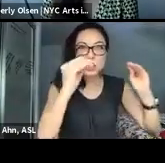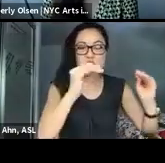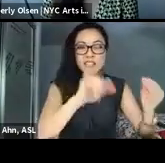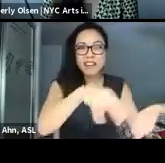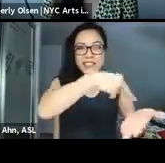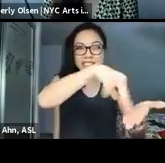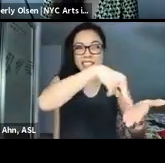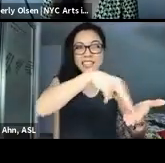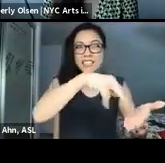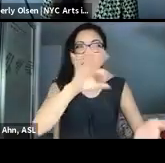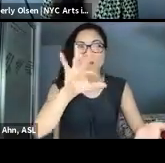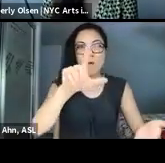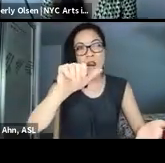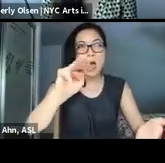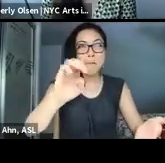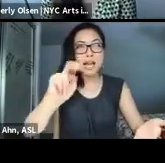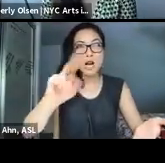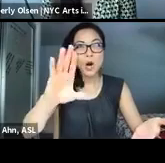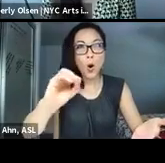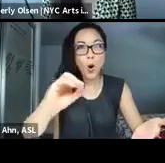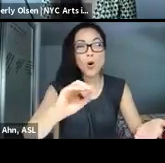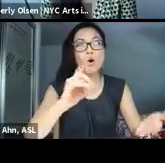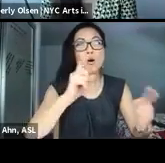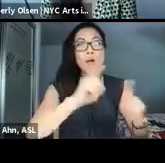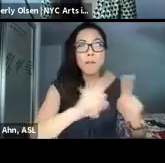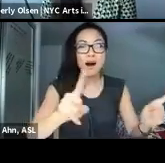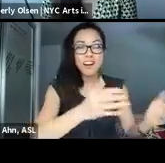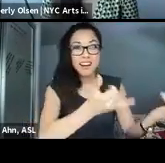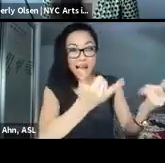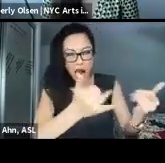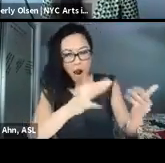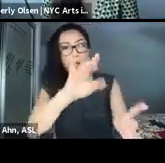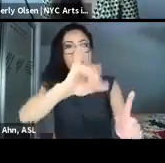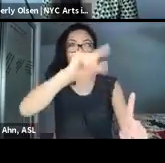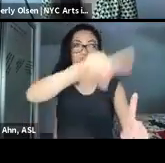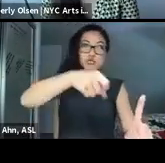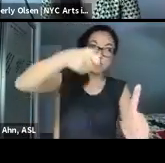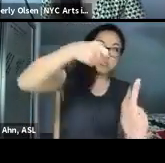the social and emotional impact of your work? This happened to me when I was a